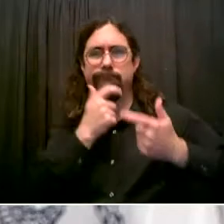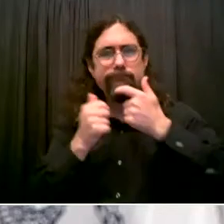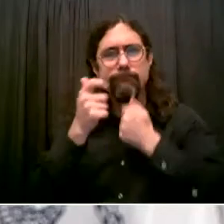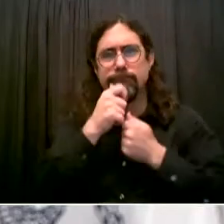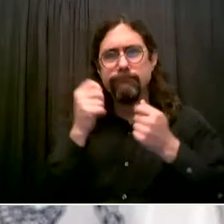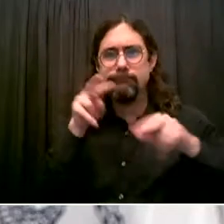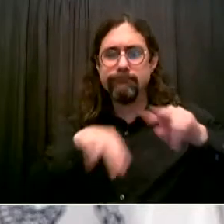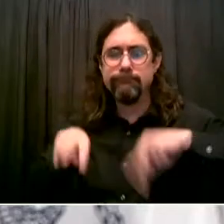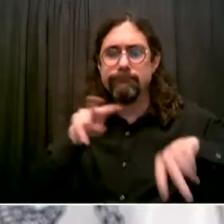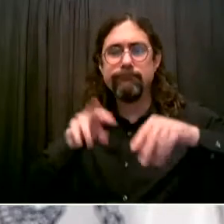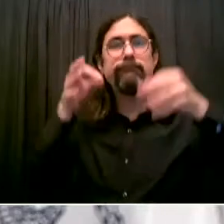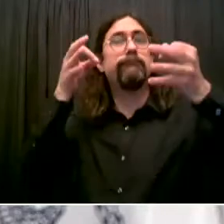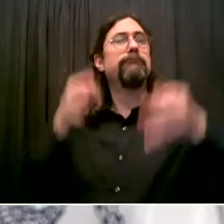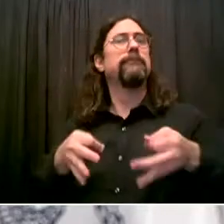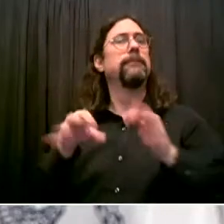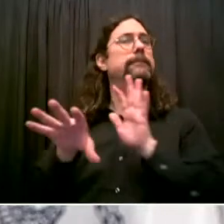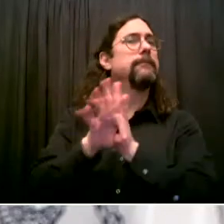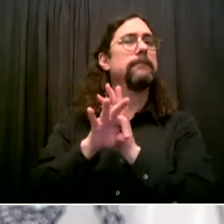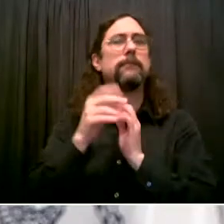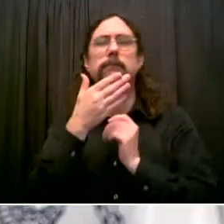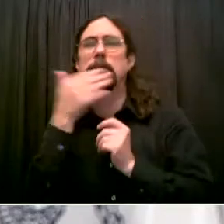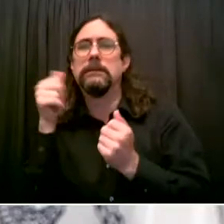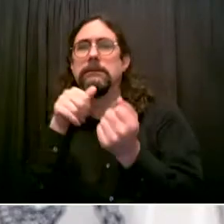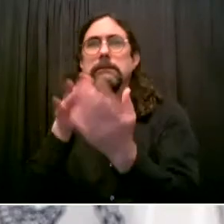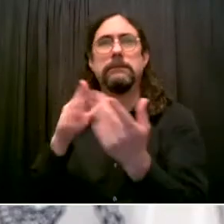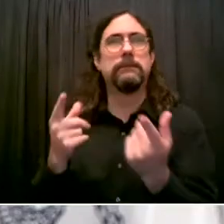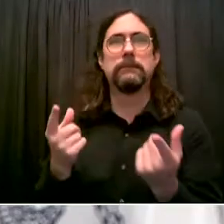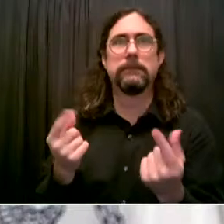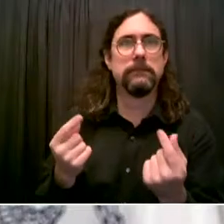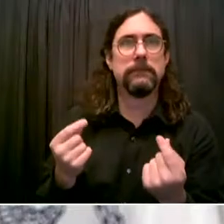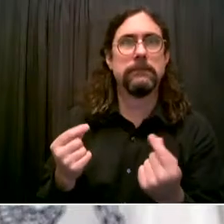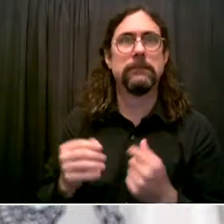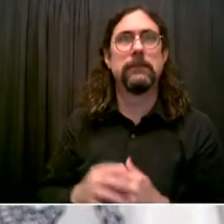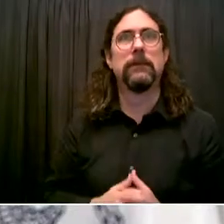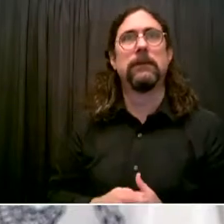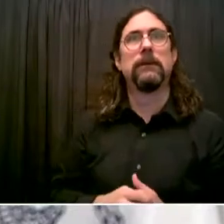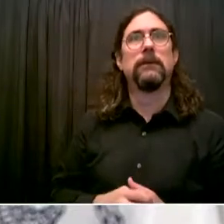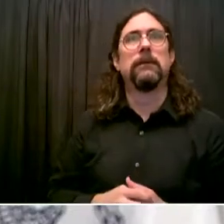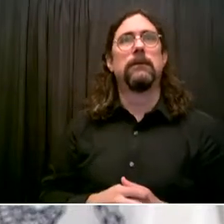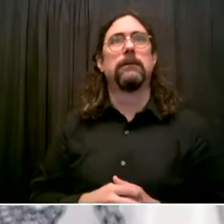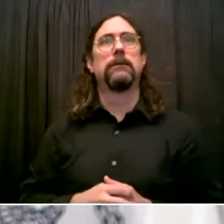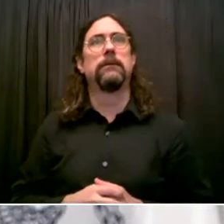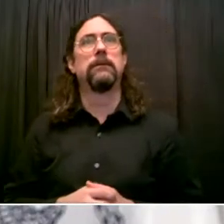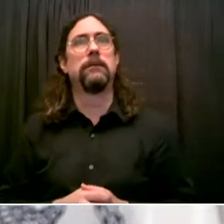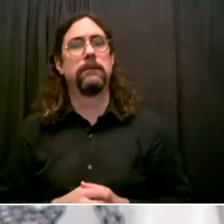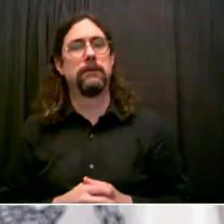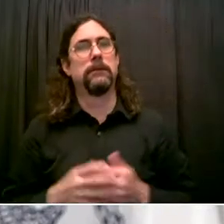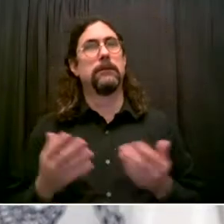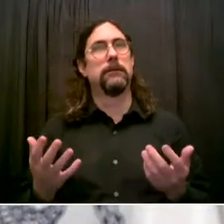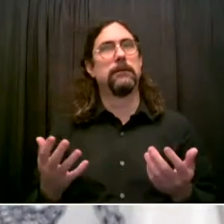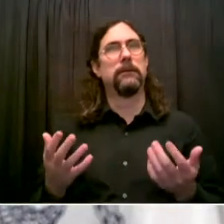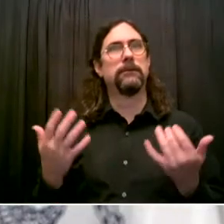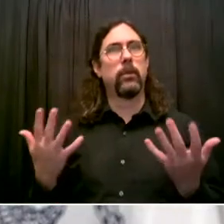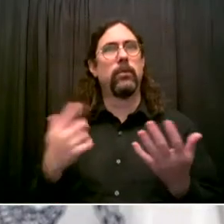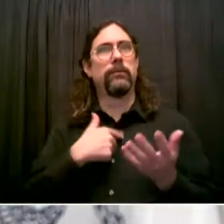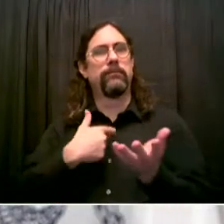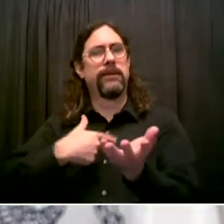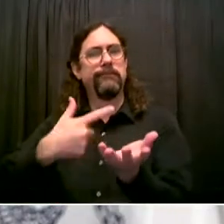THEY WILL LAY OUT THE SPECIFIC SOLUTIONS. THEN, T IIUPS TO THE LEGISLATURE TO ACT AND WE LOOK FORWARD TO THAT. AS WE CONCLUDE, EVERYONE, LOOK. TODAY WE ARE TALKING ABOUT THINGS THAT WE